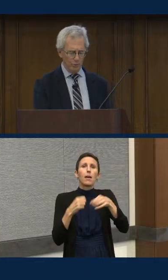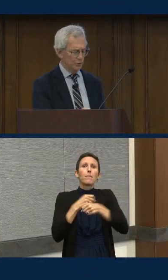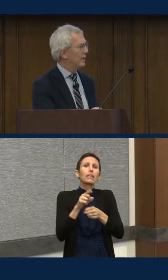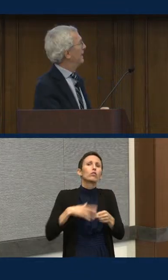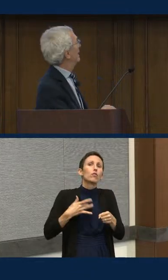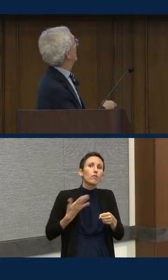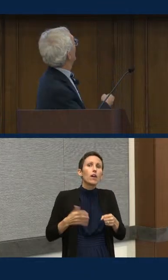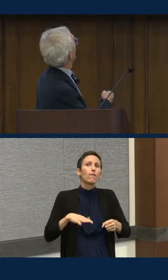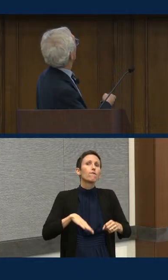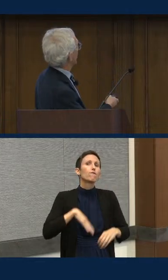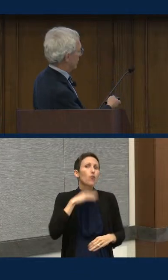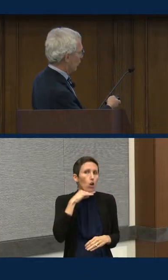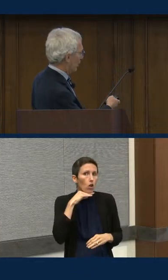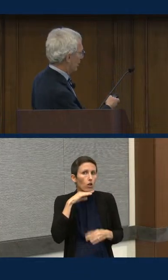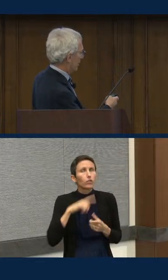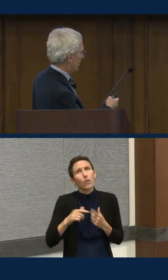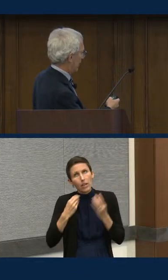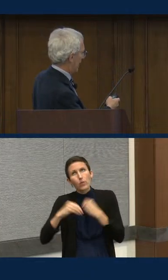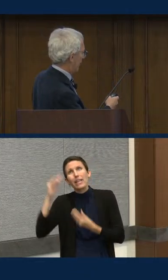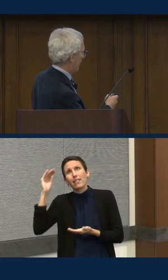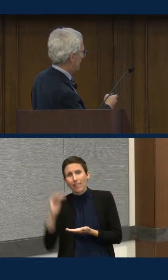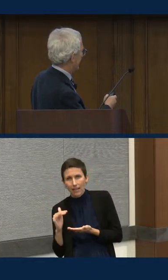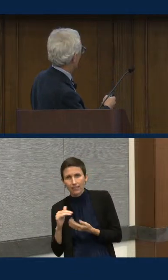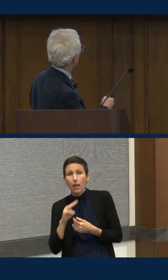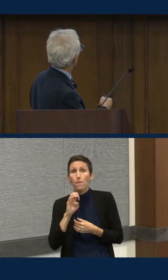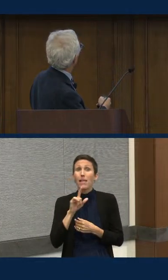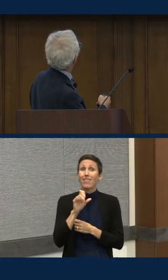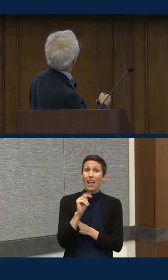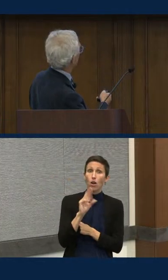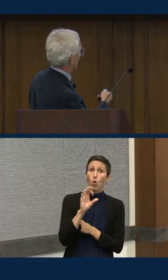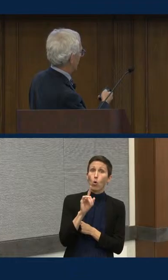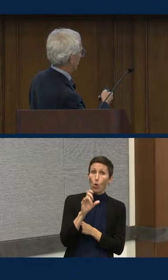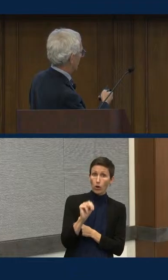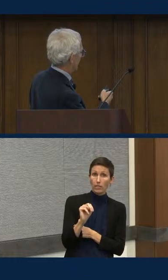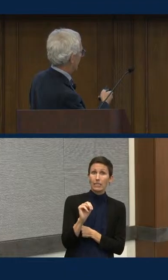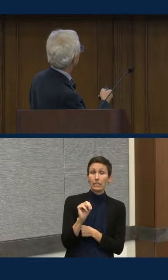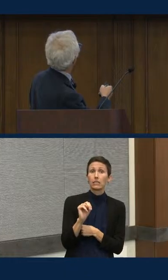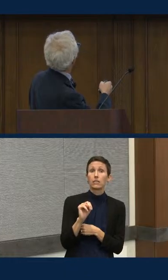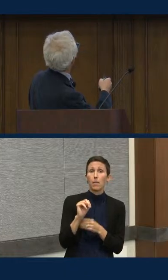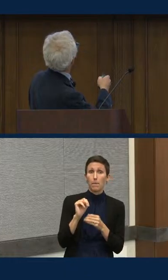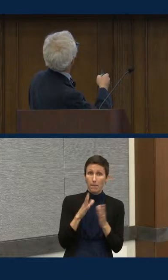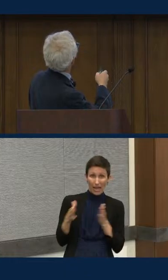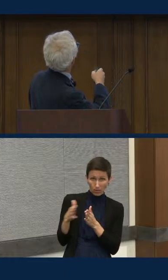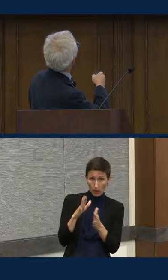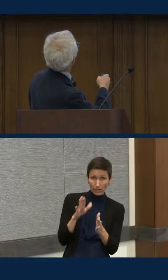less and lose weight. The pathways that respond to energy